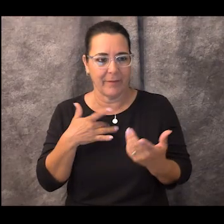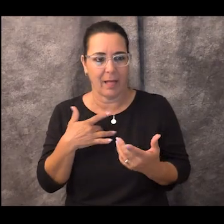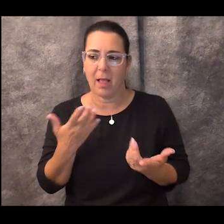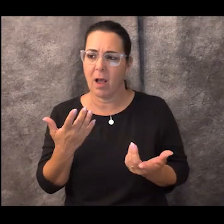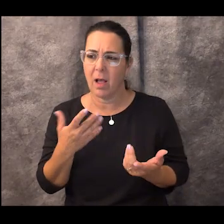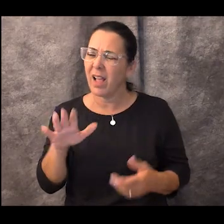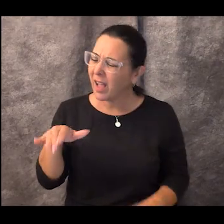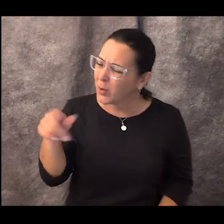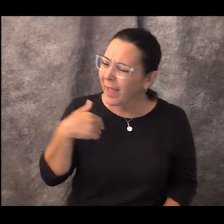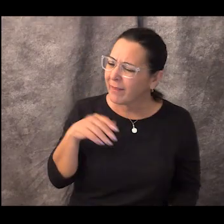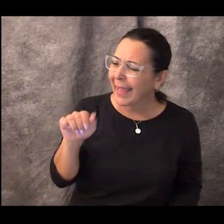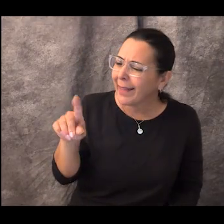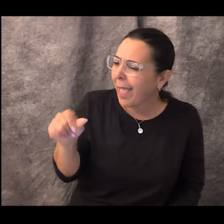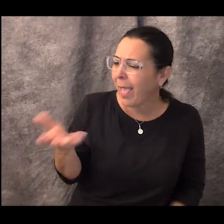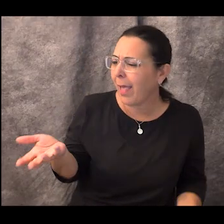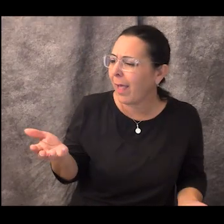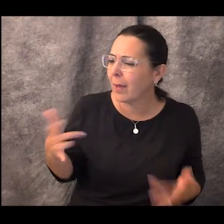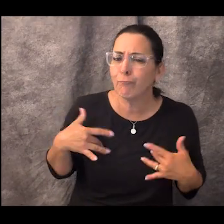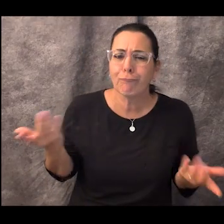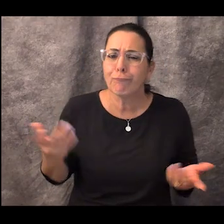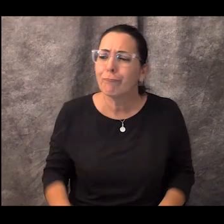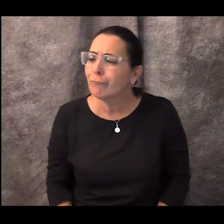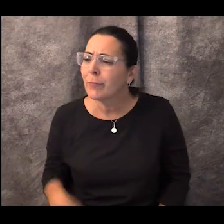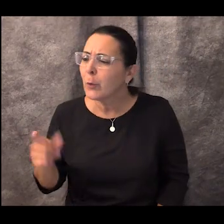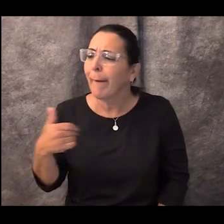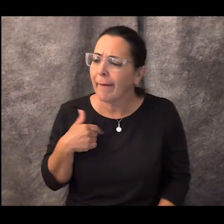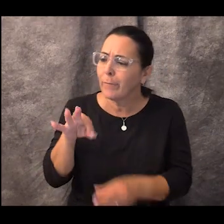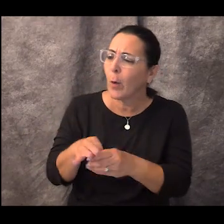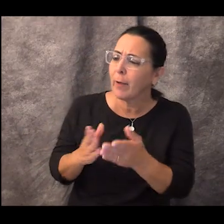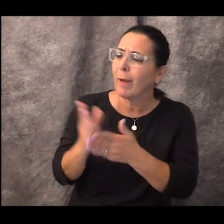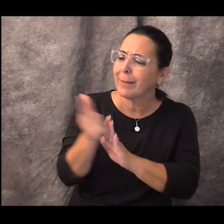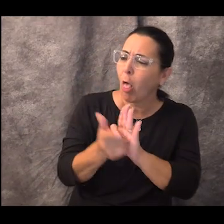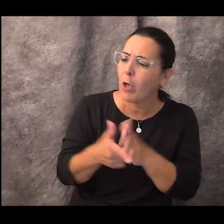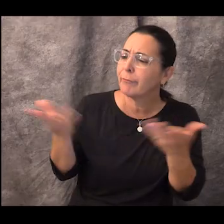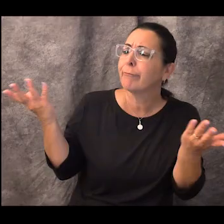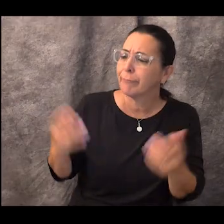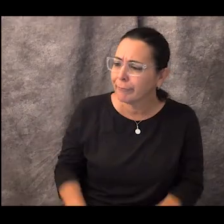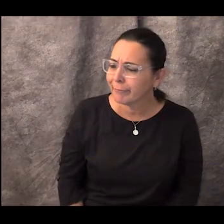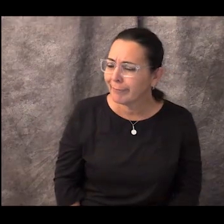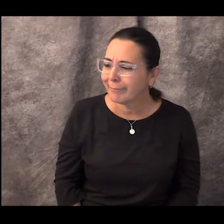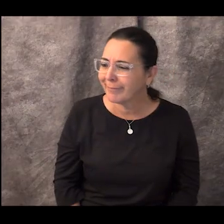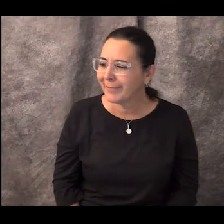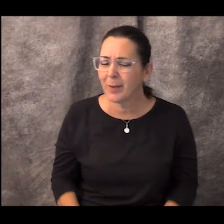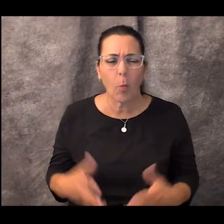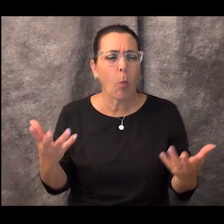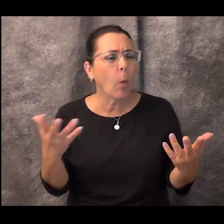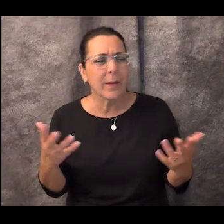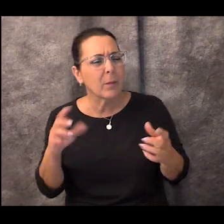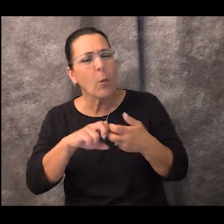you guys have, like you got there are like voting rights laws. Like what, what could the problems be?